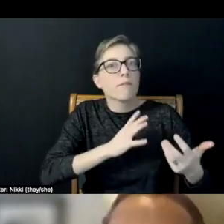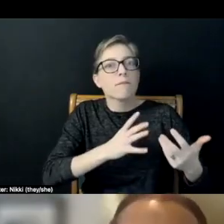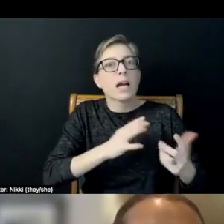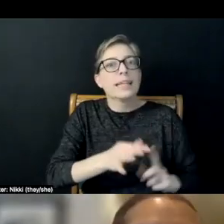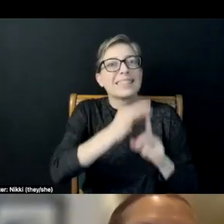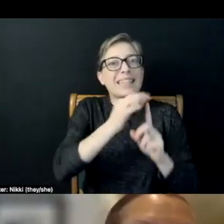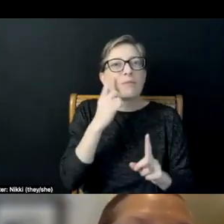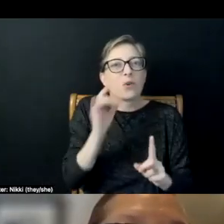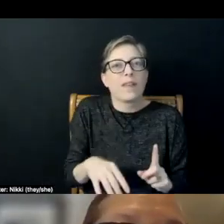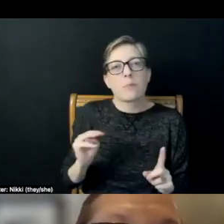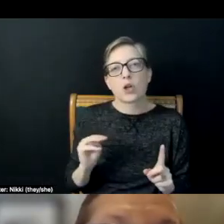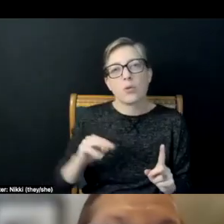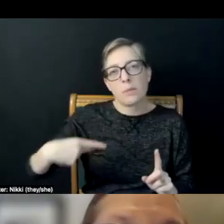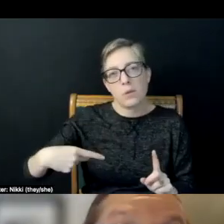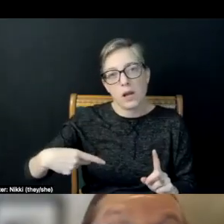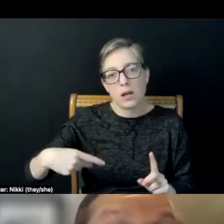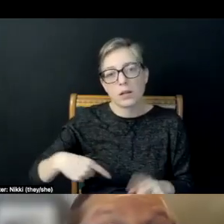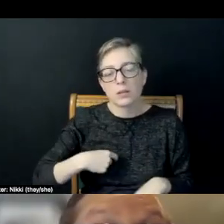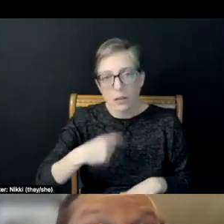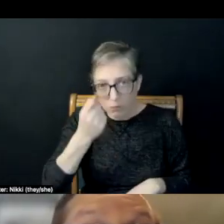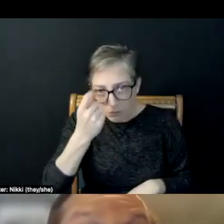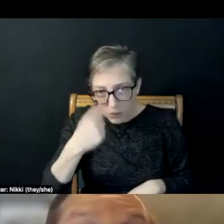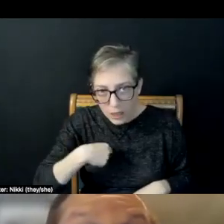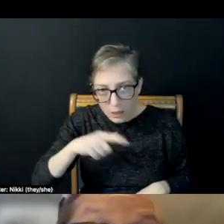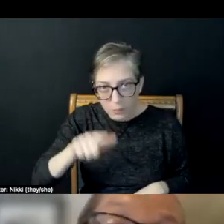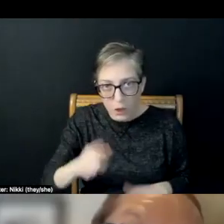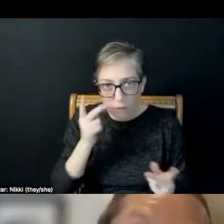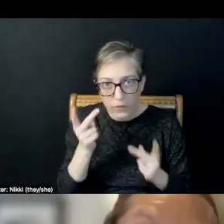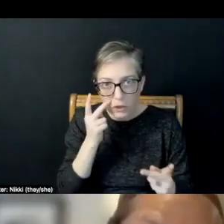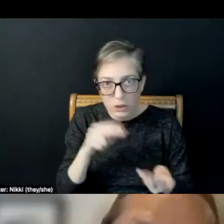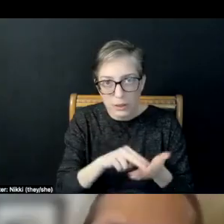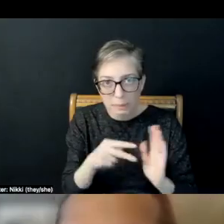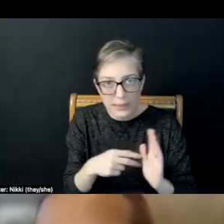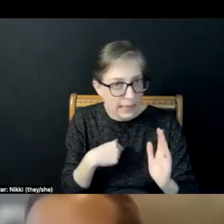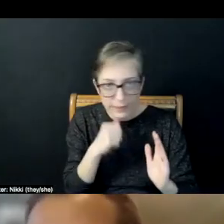remember I stated that I'm low vision, so that means I don't drive. My wife is the one who drives.